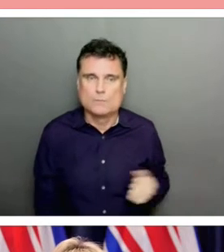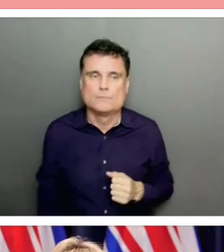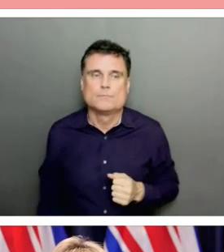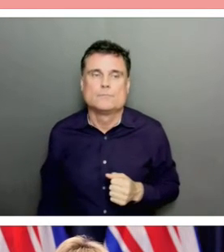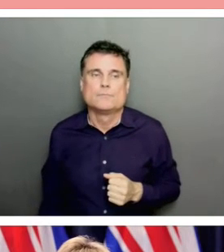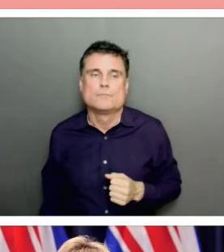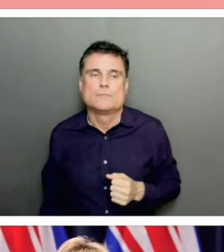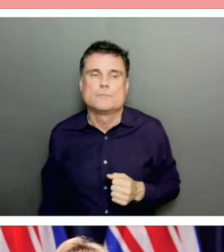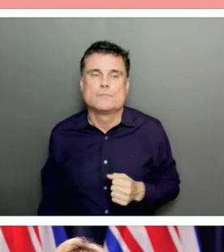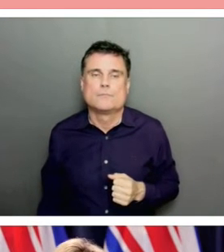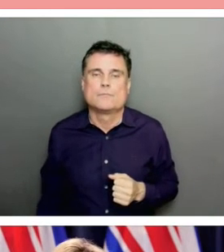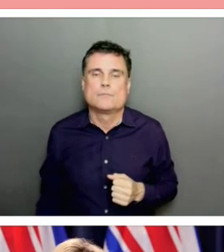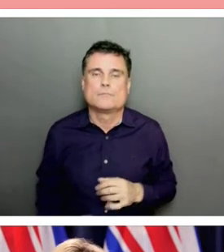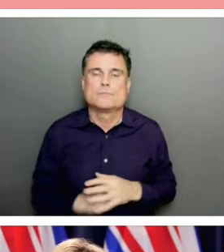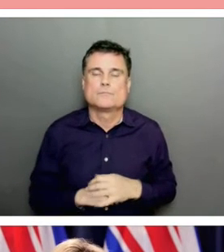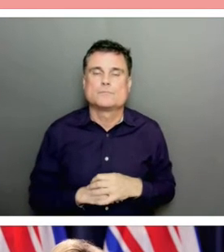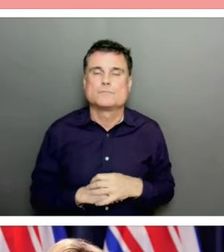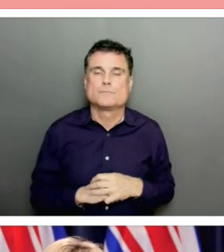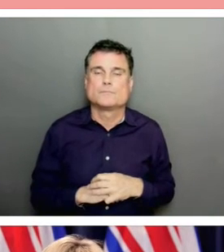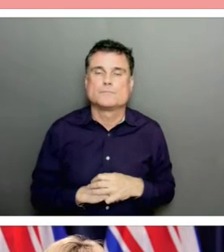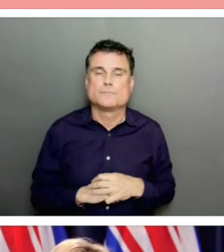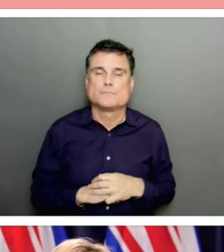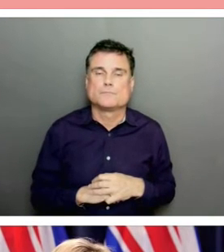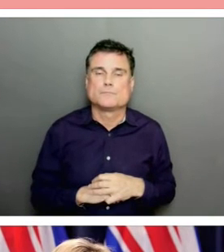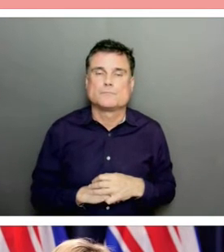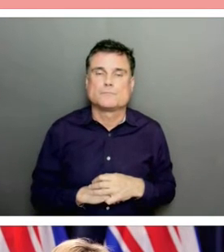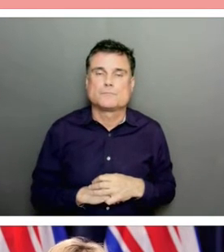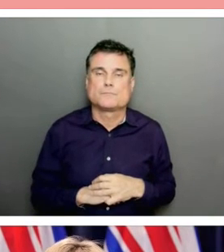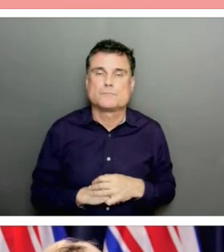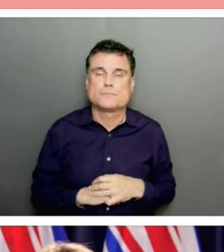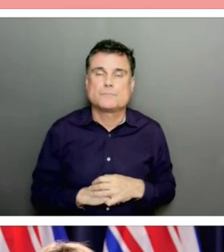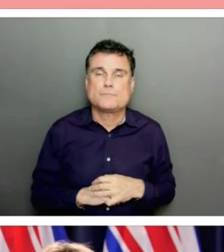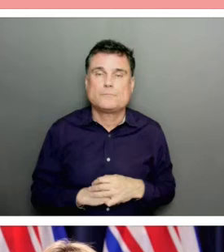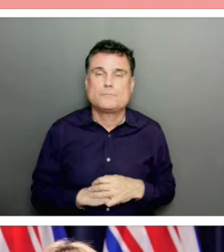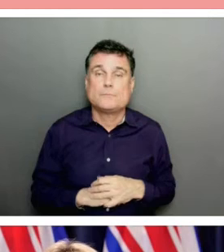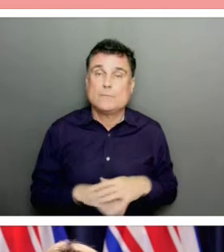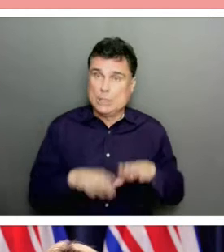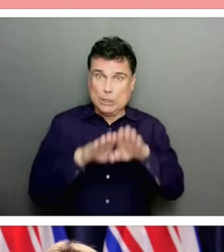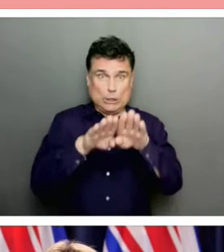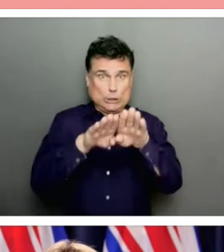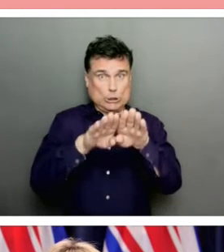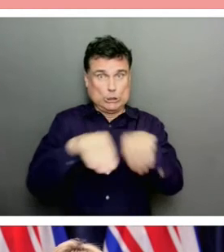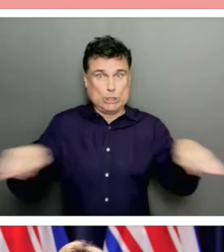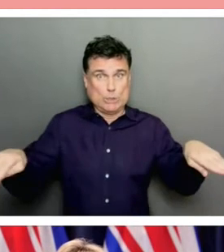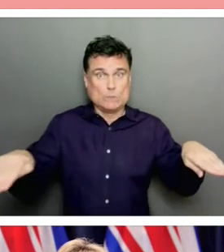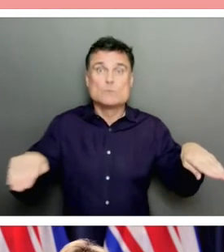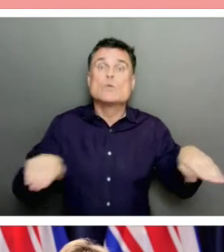been following. Most school age children who have symptoms don't have COVID-19, and that remains